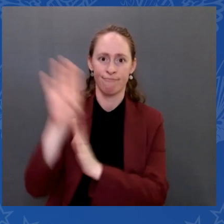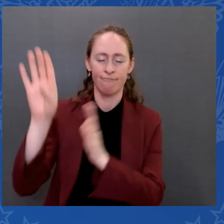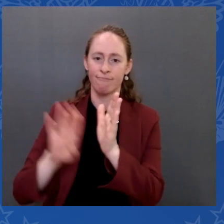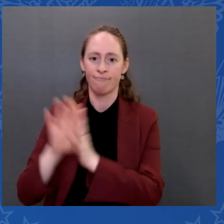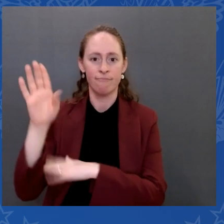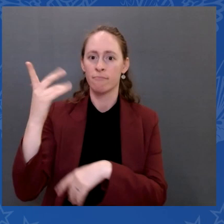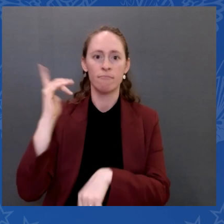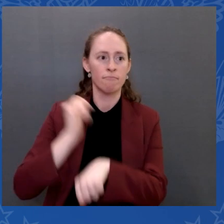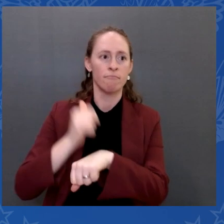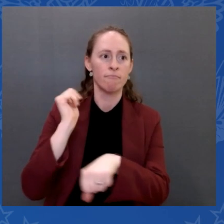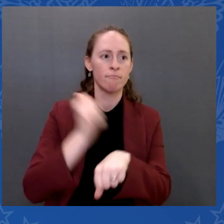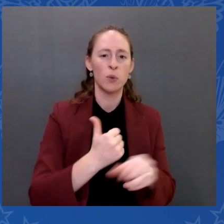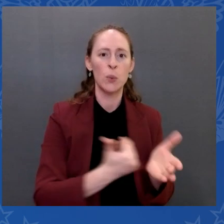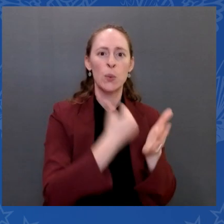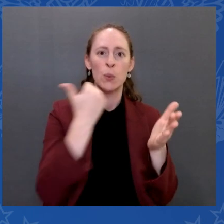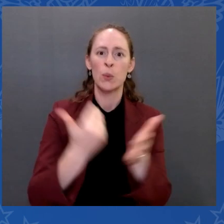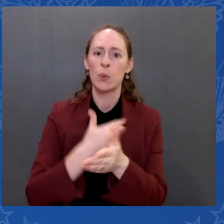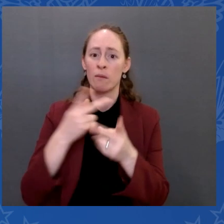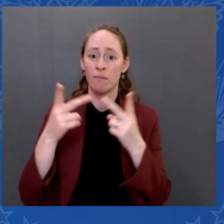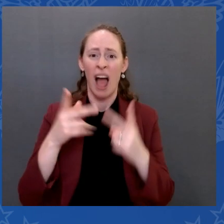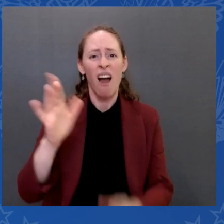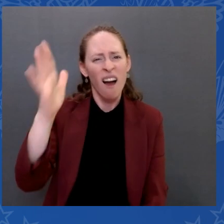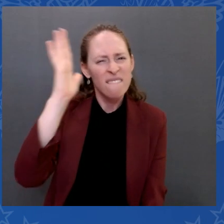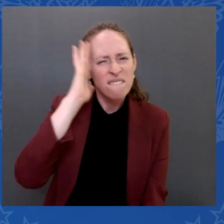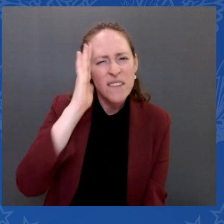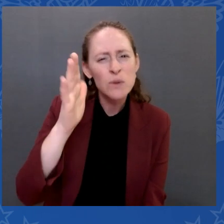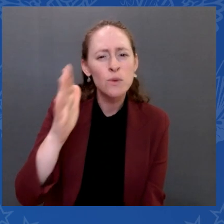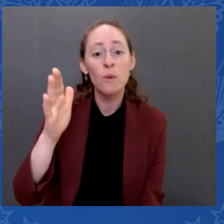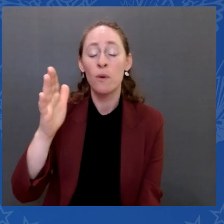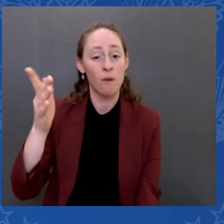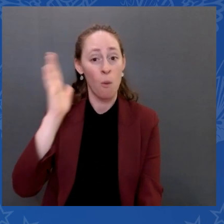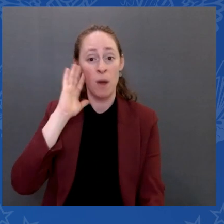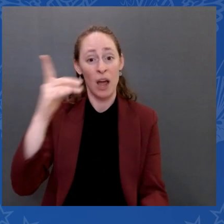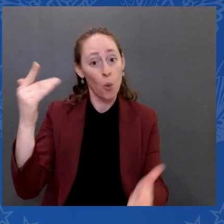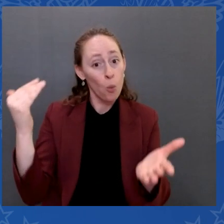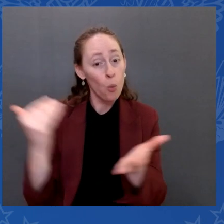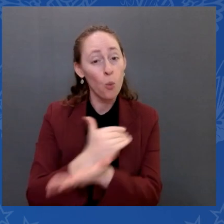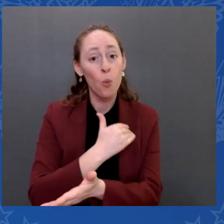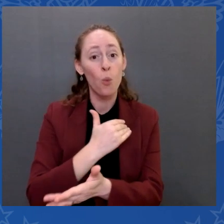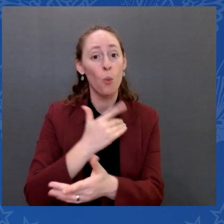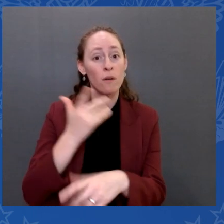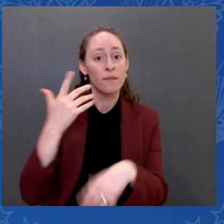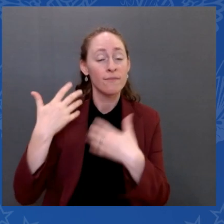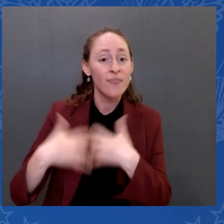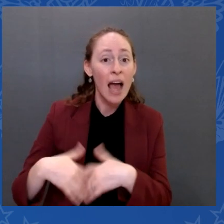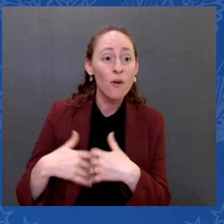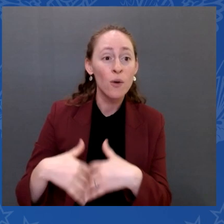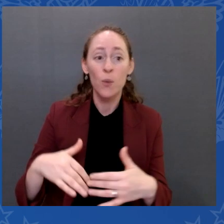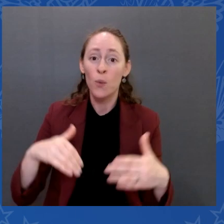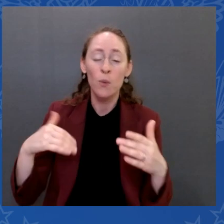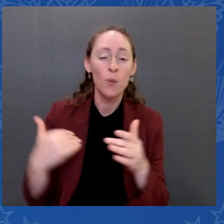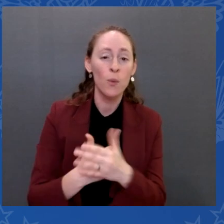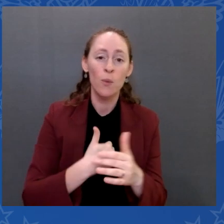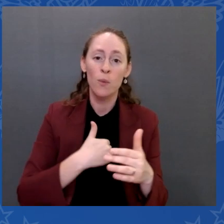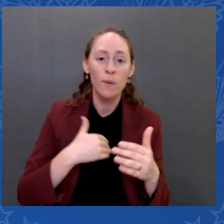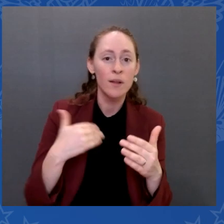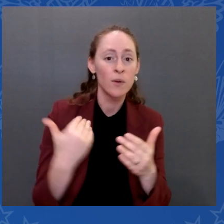The question is where will they expand. And we want them, we need them to expand here in the United States.